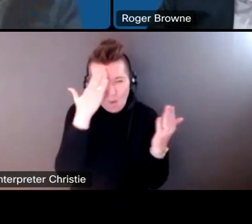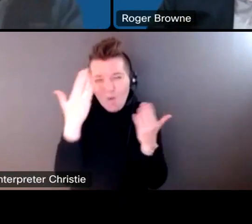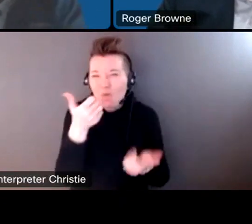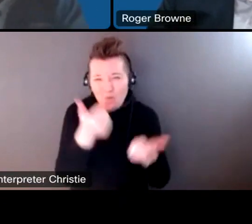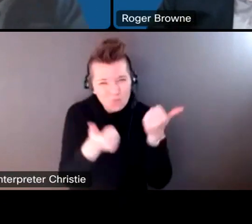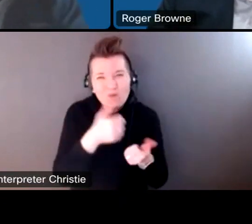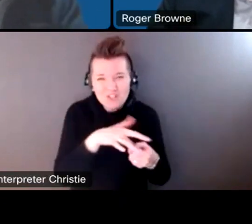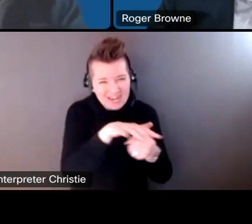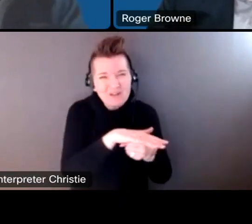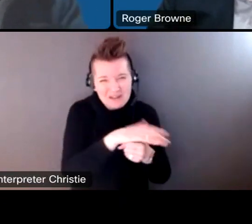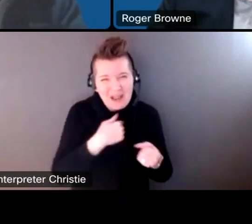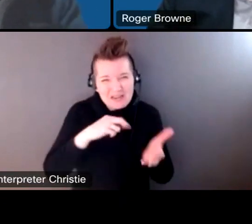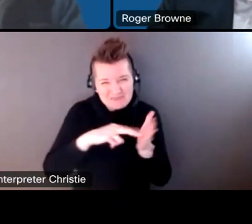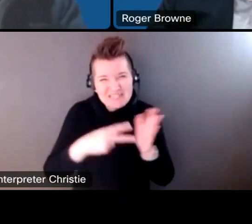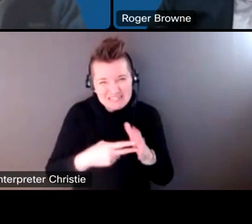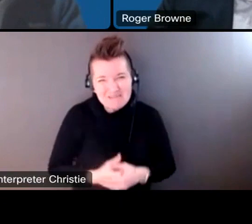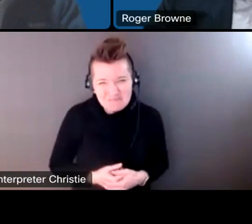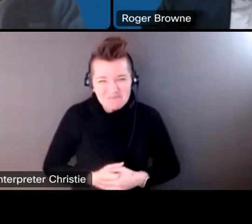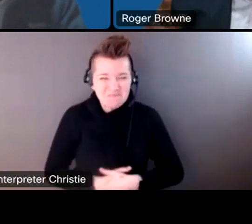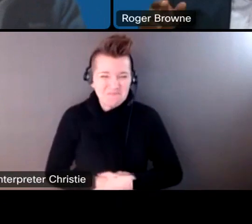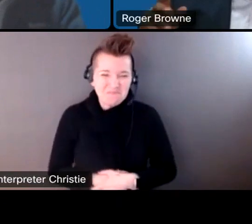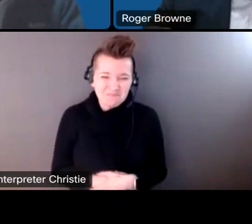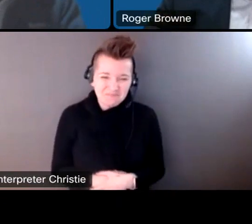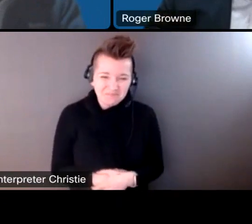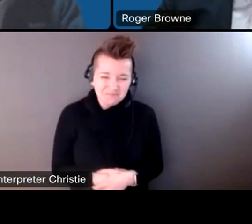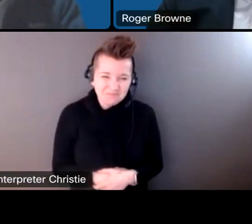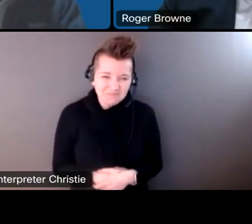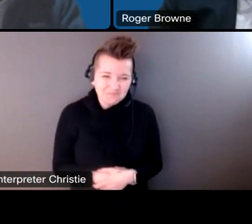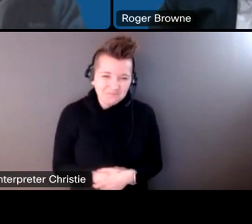Roger Browne: Yes, again, if I can field that.